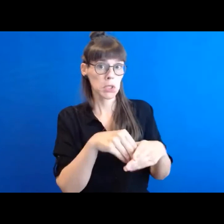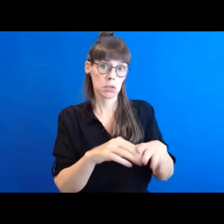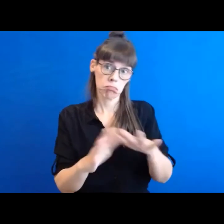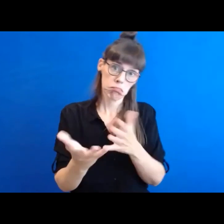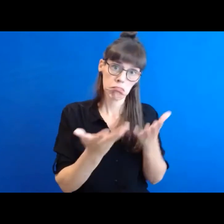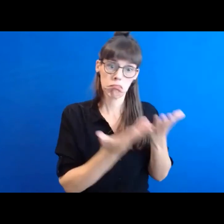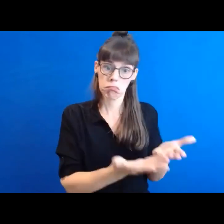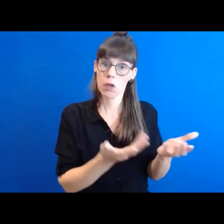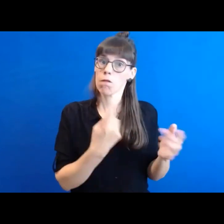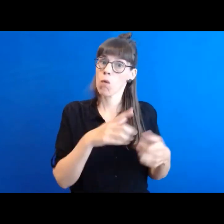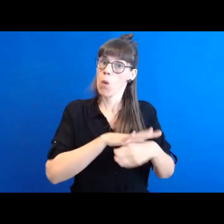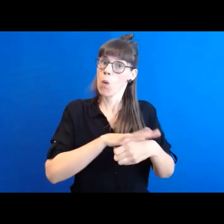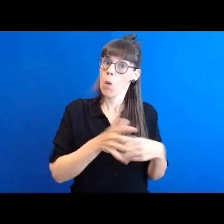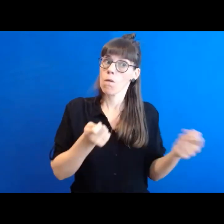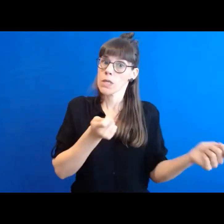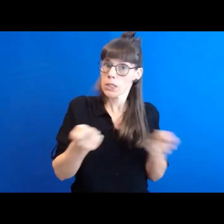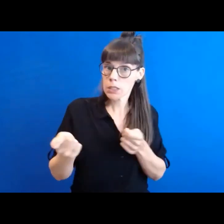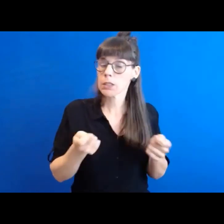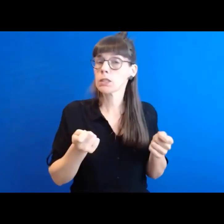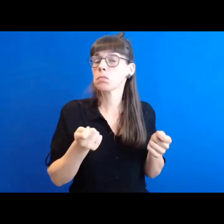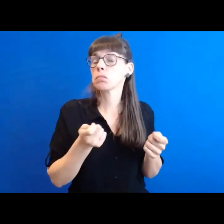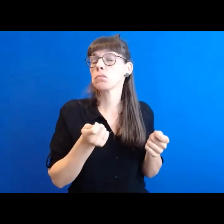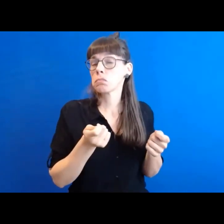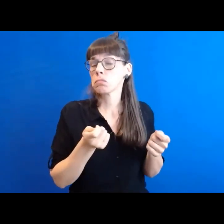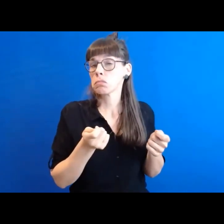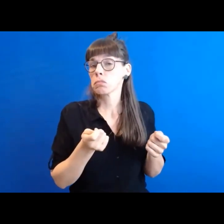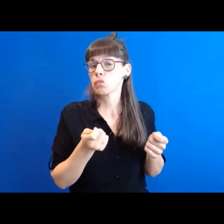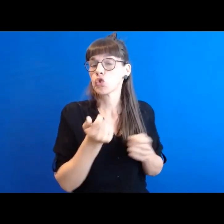they have actually included persons with disabilities